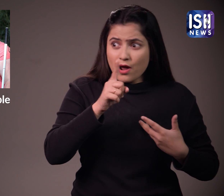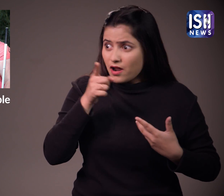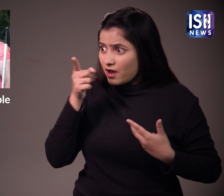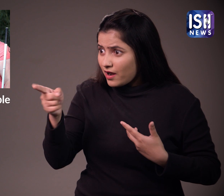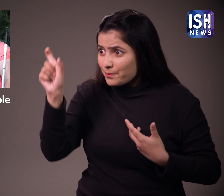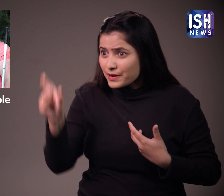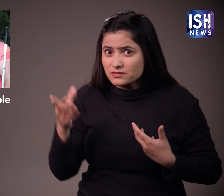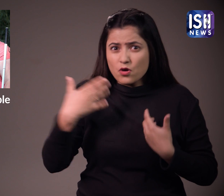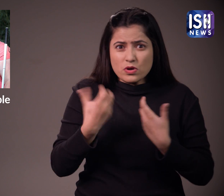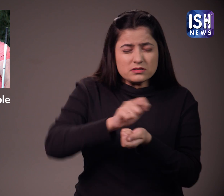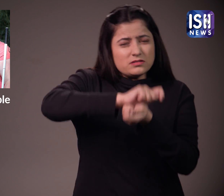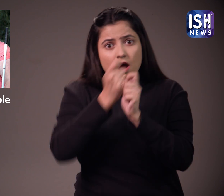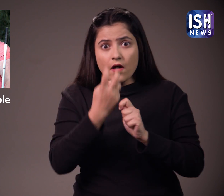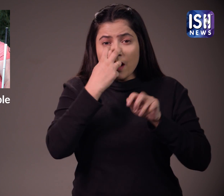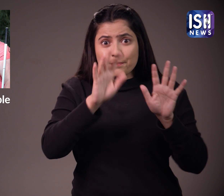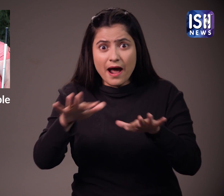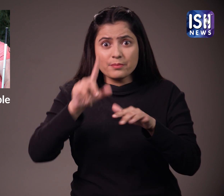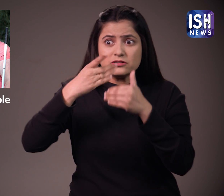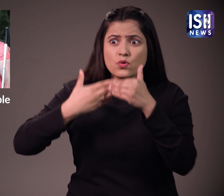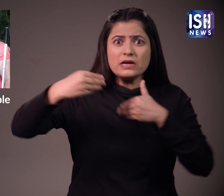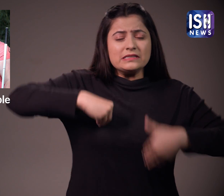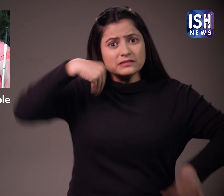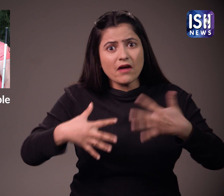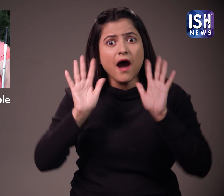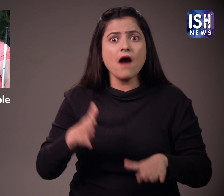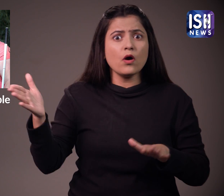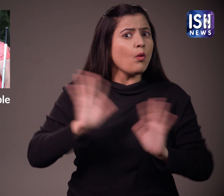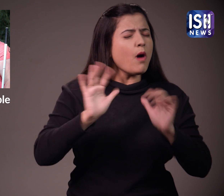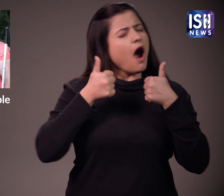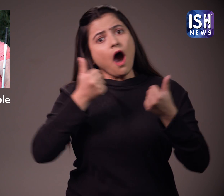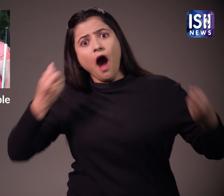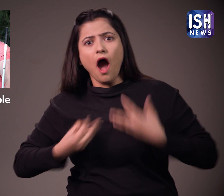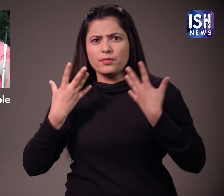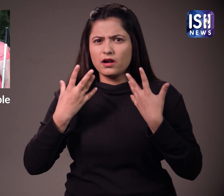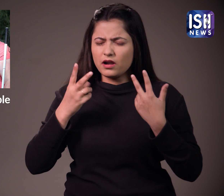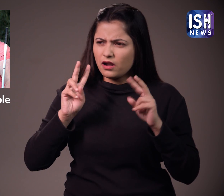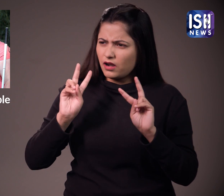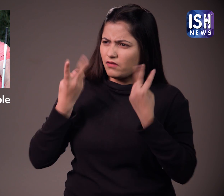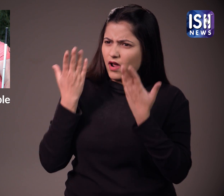But a person wanted to purposefully become blind and would suffer lifelong but was happy. How strange!